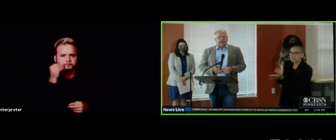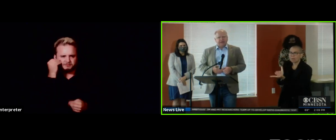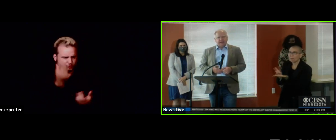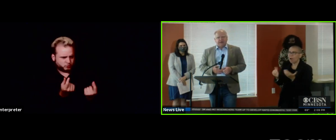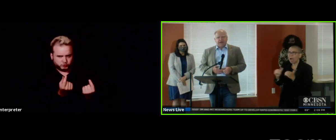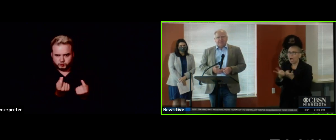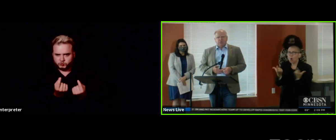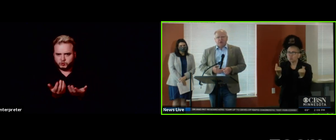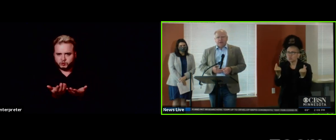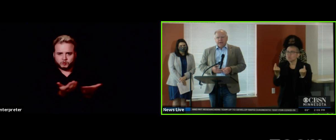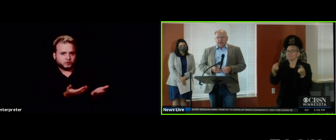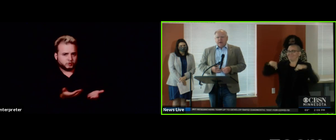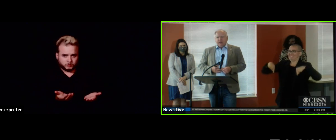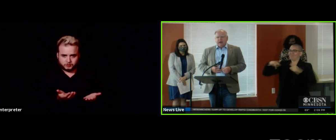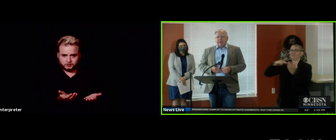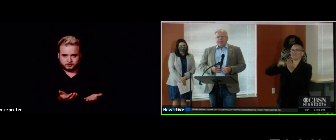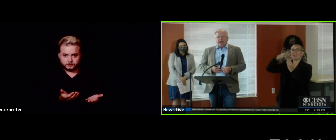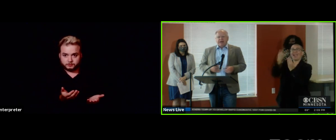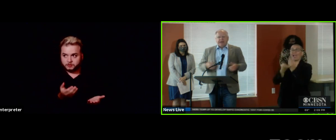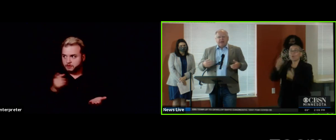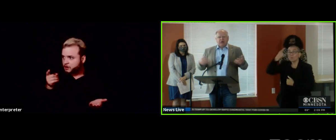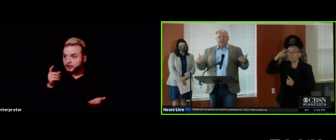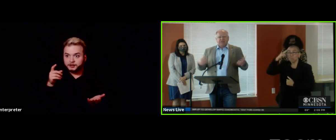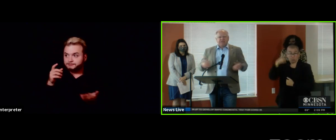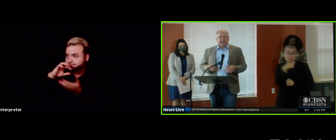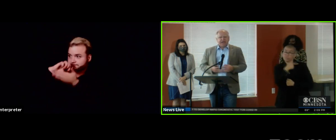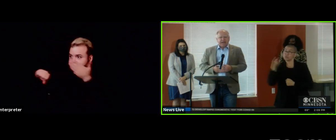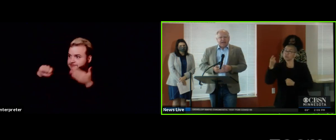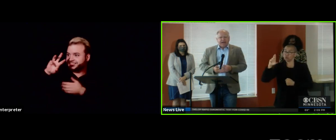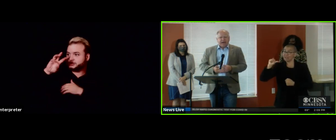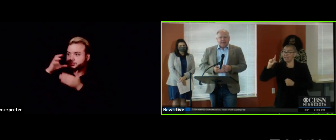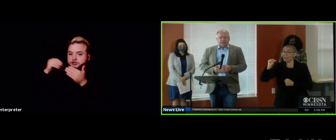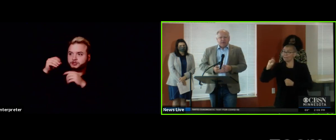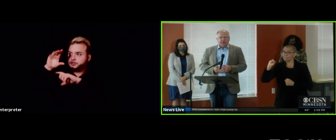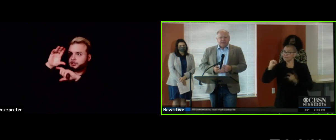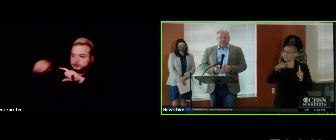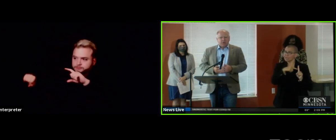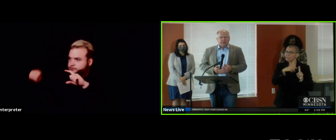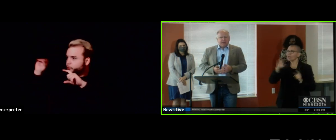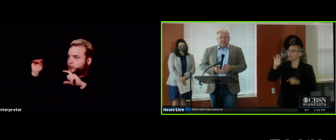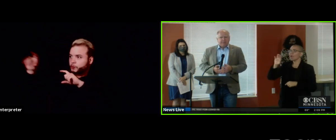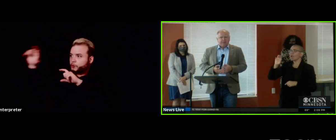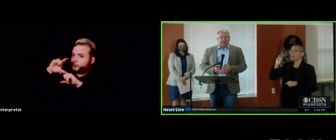Dr. Adams works around common bond and across the state. This is going to be a big boost.